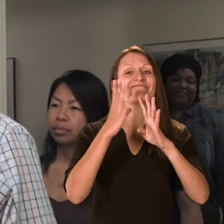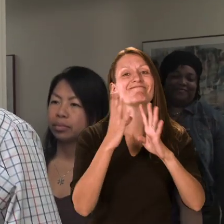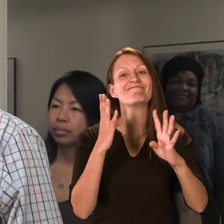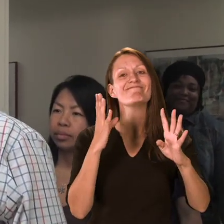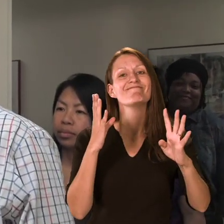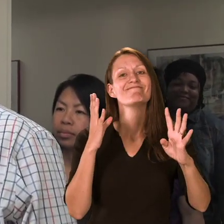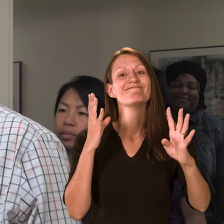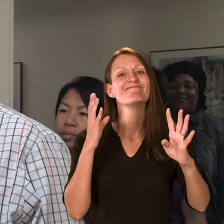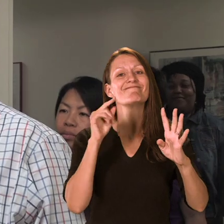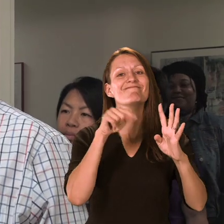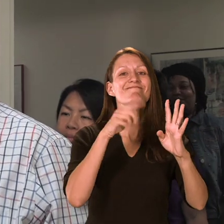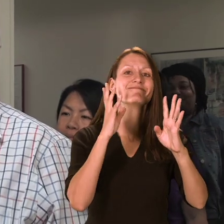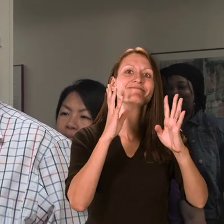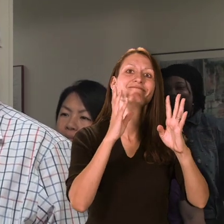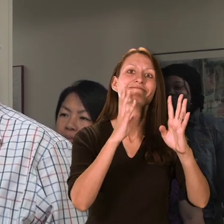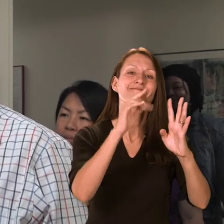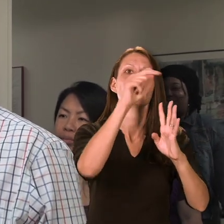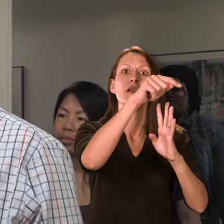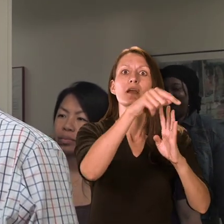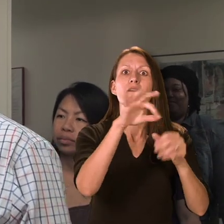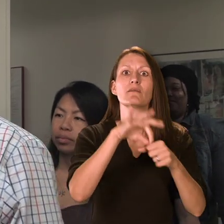If you're already in line when the polling place closes,